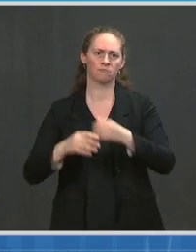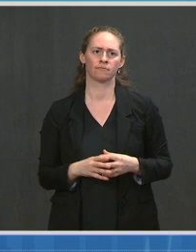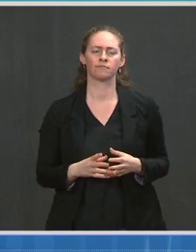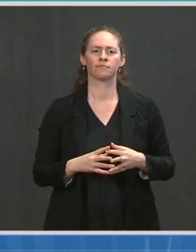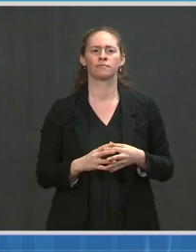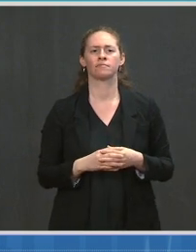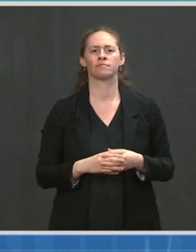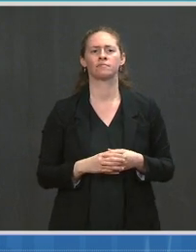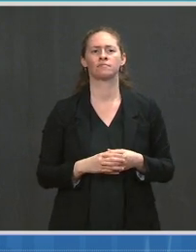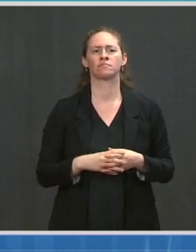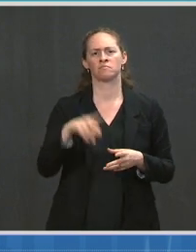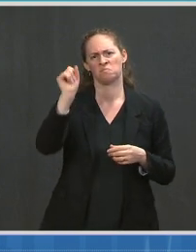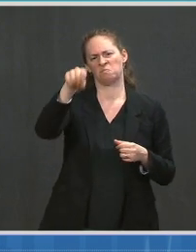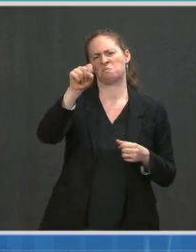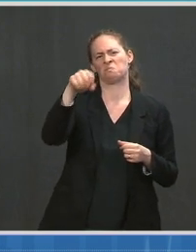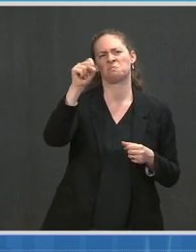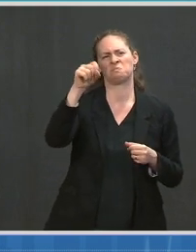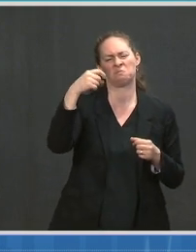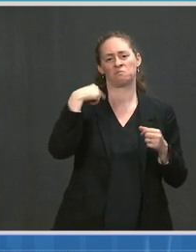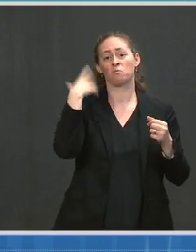either of the hypotheses that Dr. Fauci just outlined.